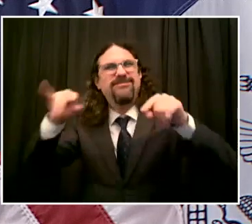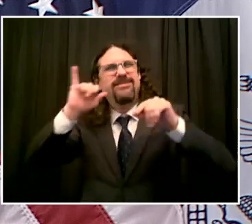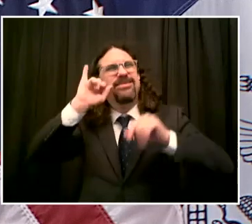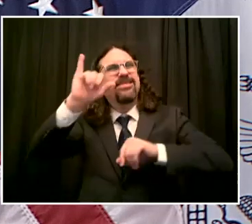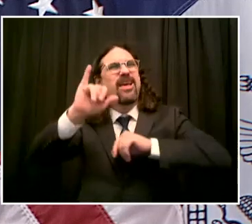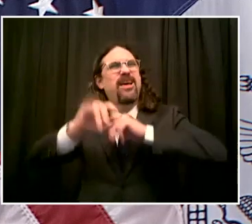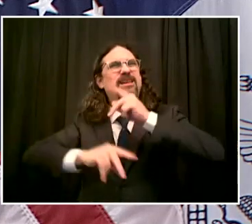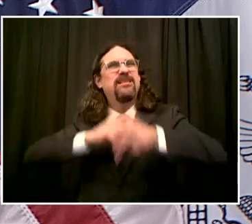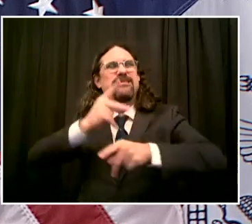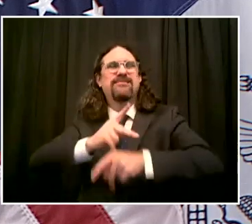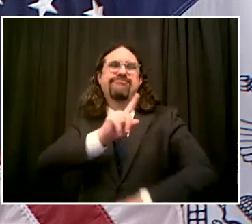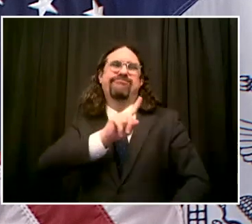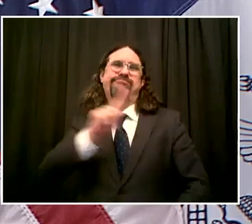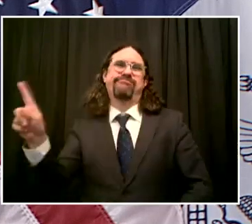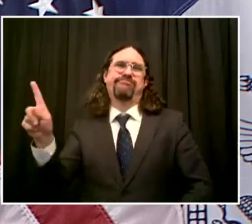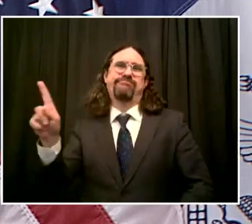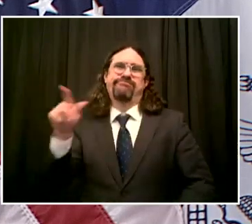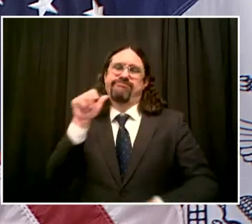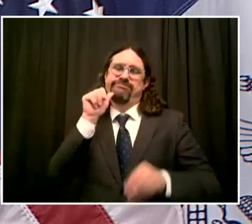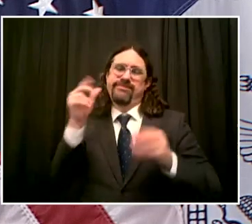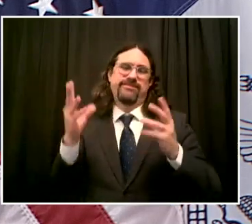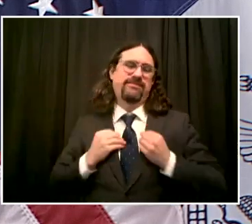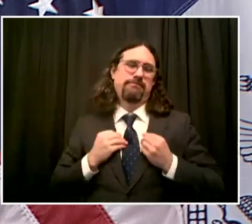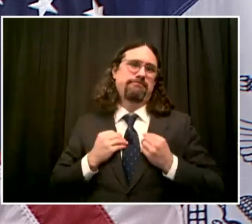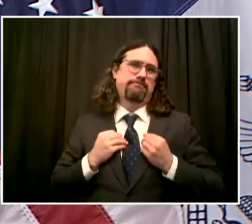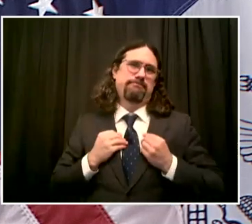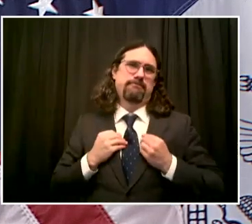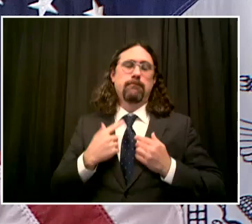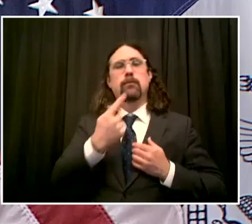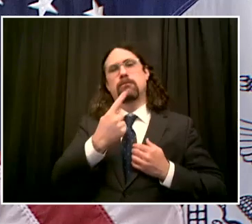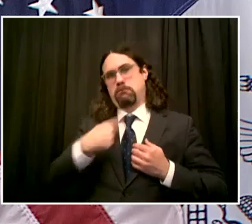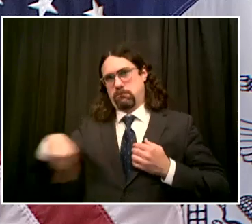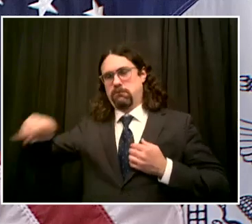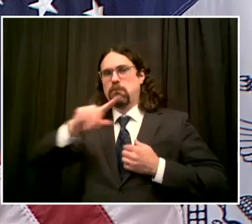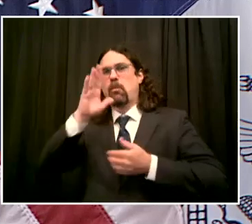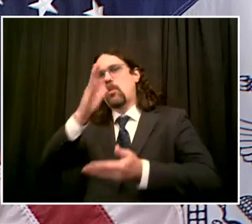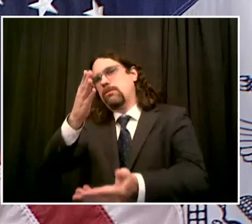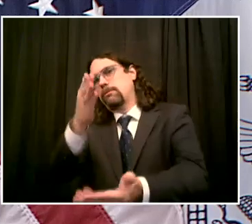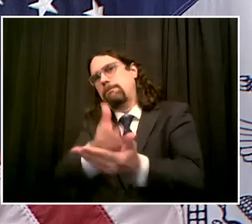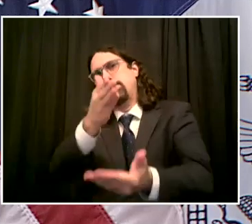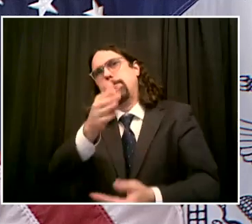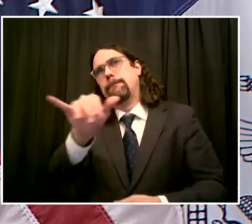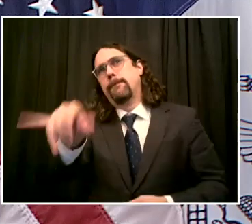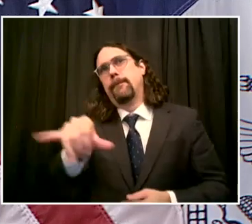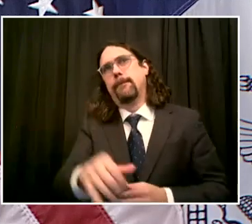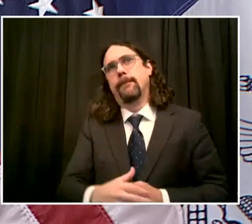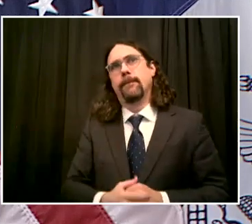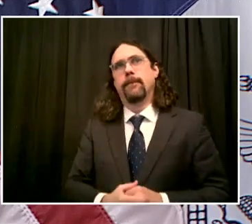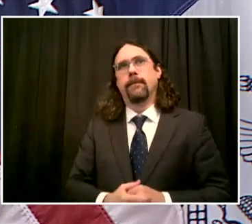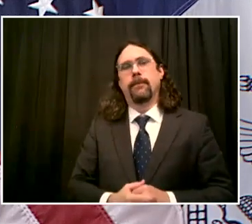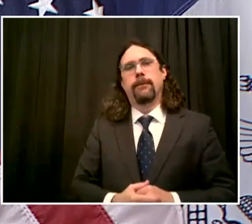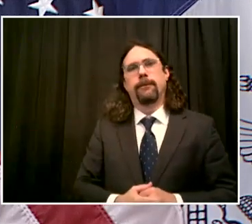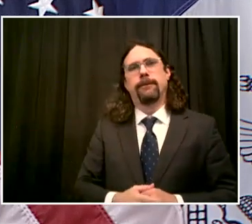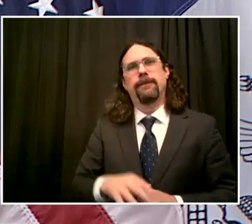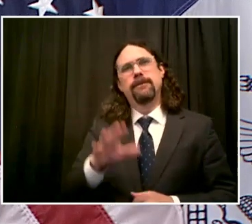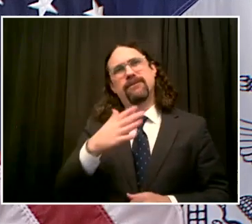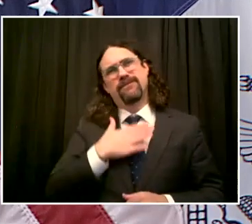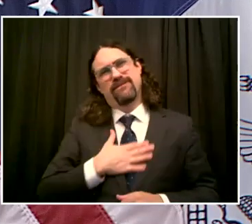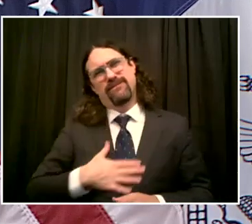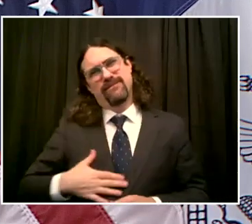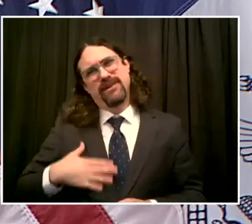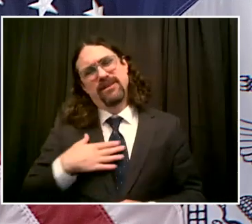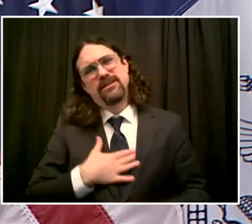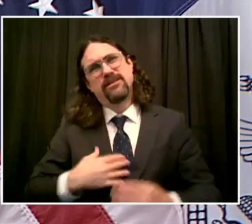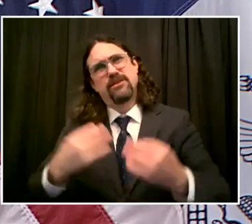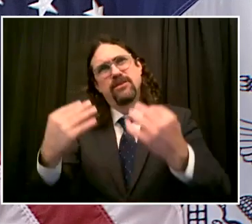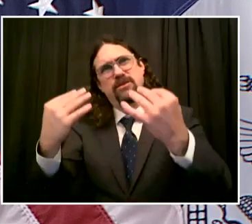THEREFORE WE